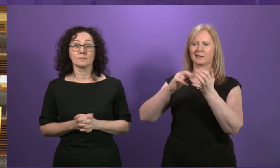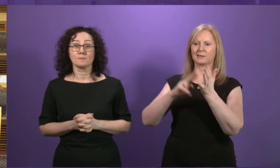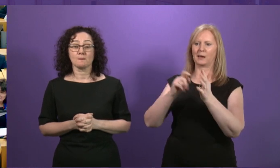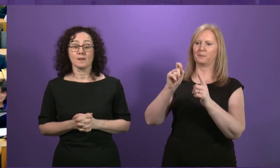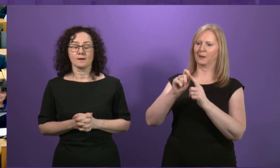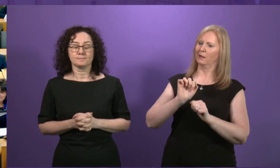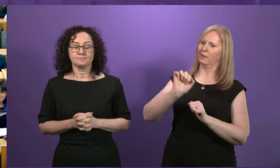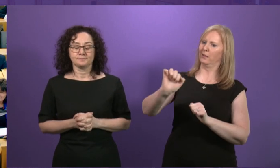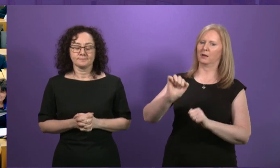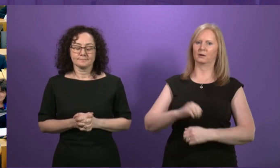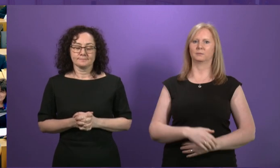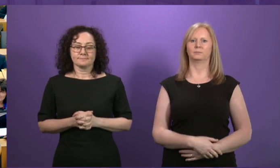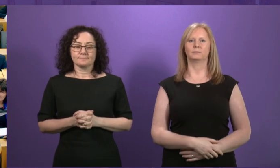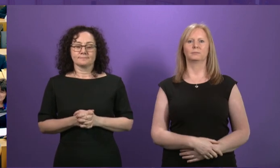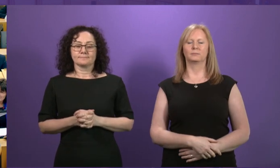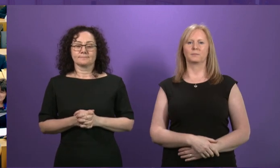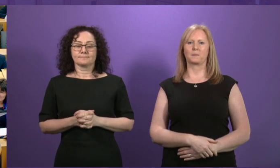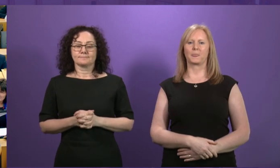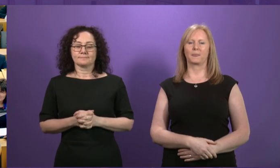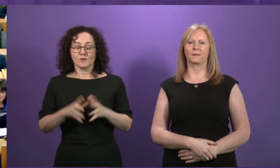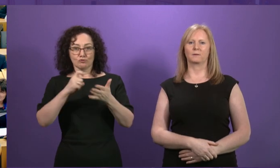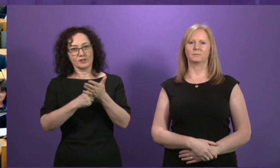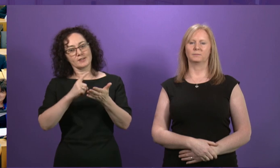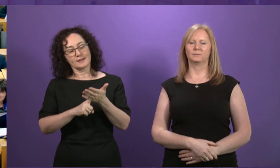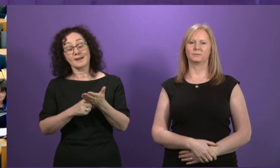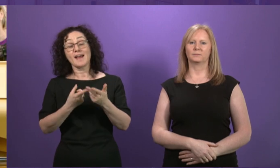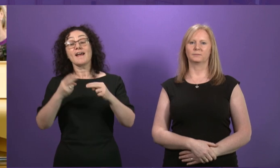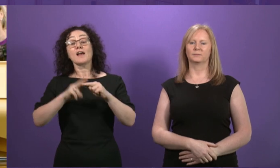The First Minister: If Scotland was independent right now, we